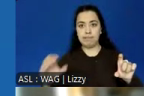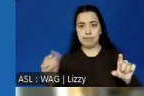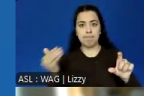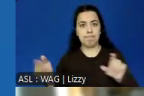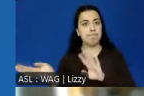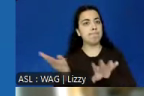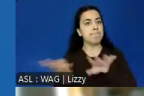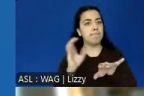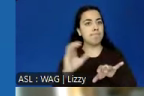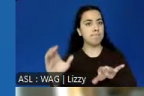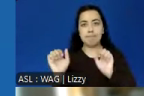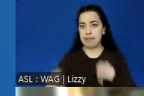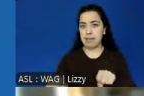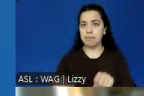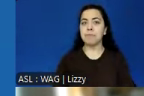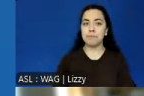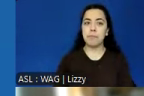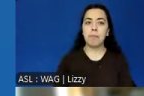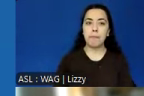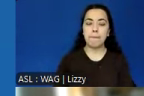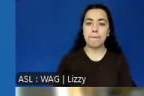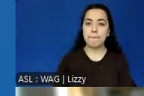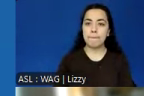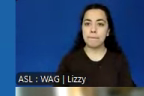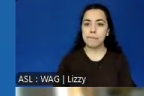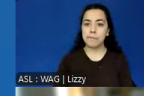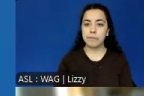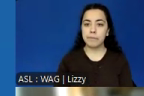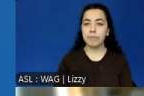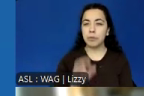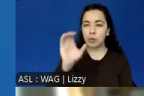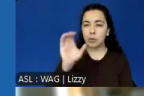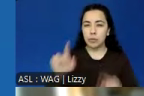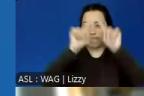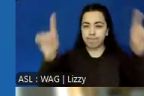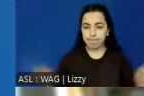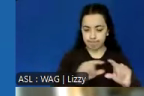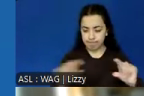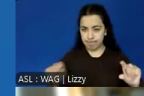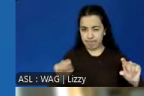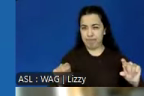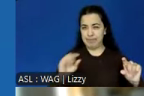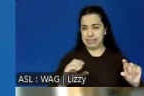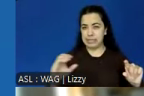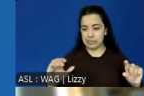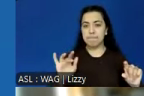select the CC icon at the bottom of your Zoom screen. The StreamText links for English,